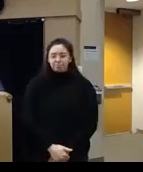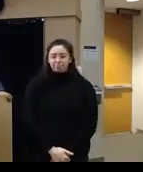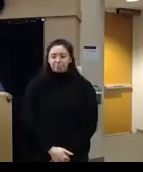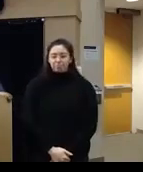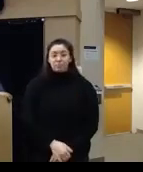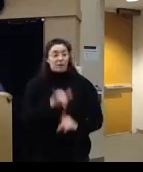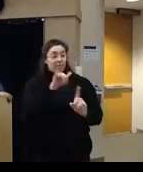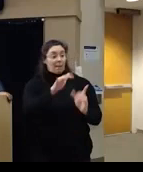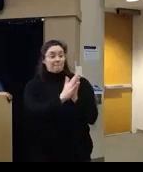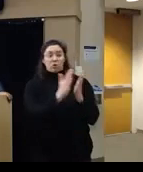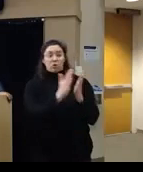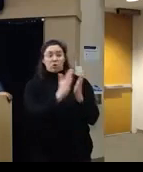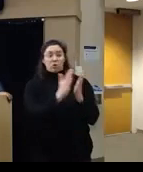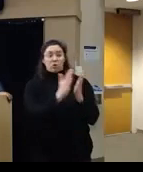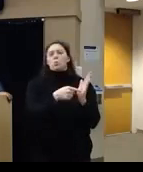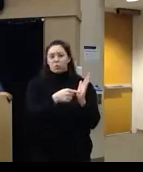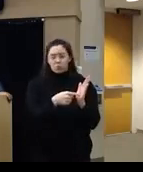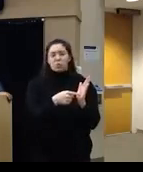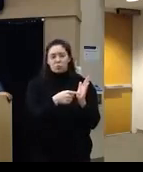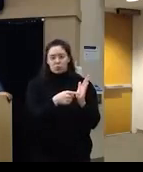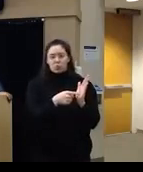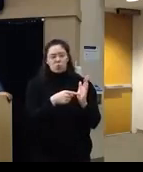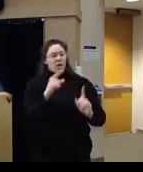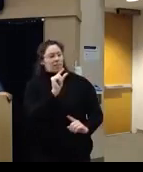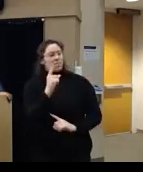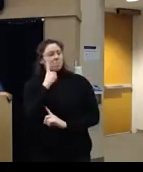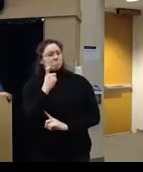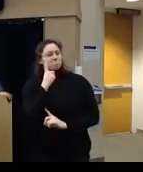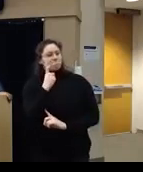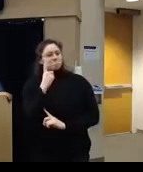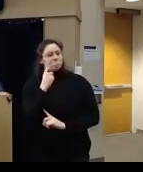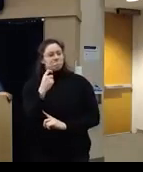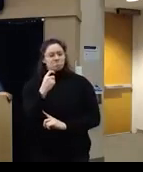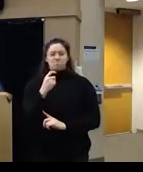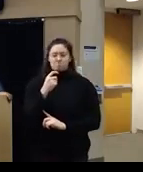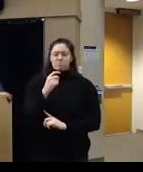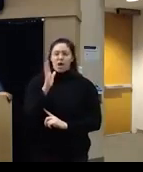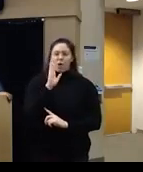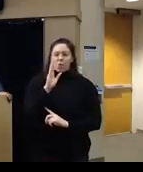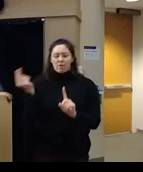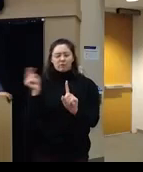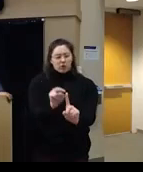and that provided a healthy dose of skepticism by which I would view what I was not only trained to